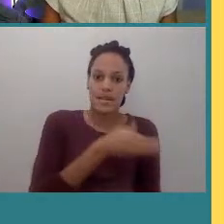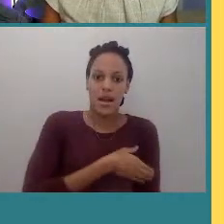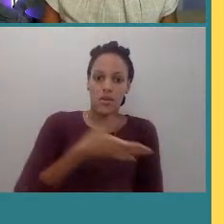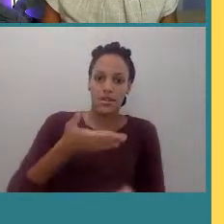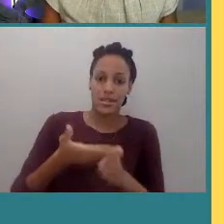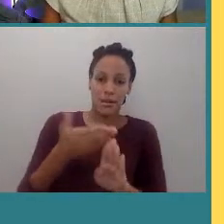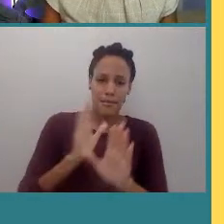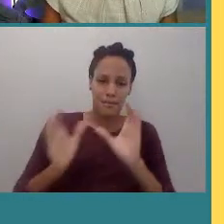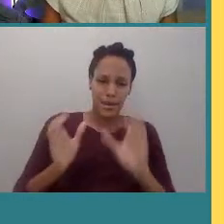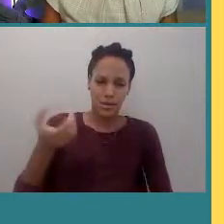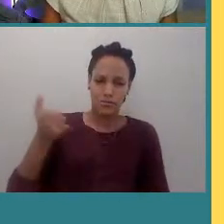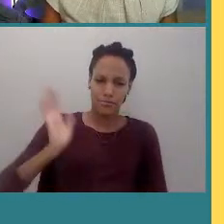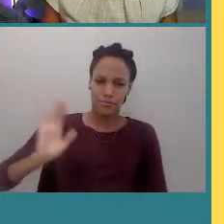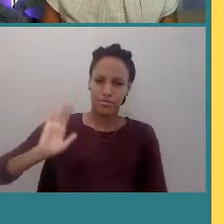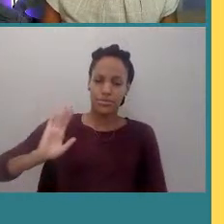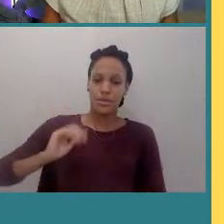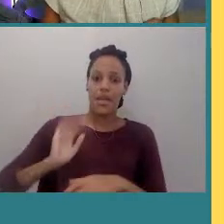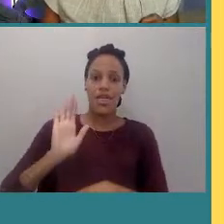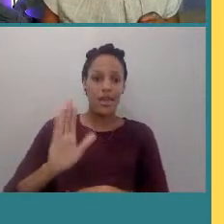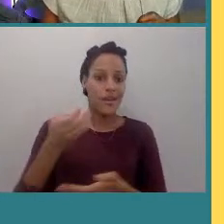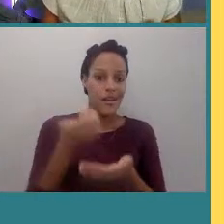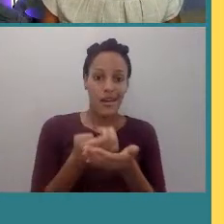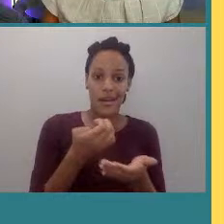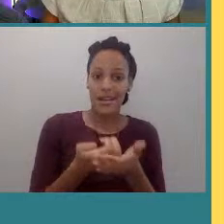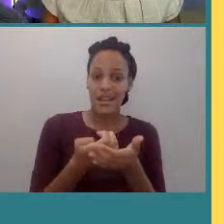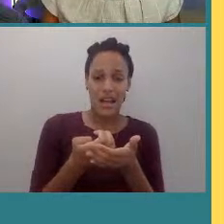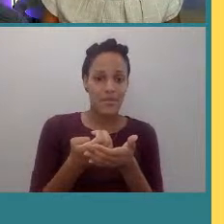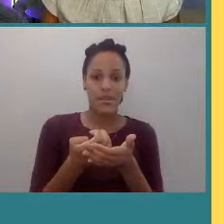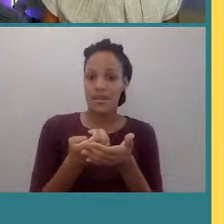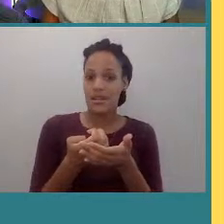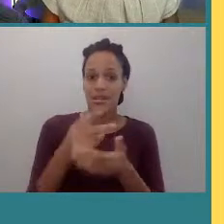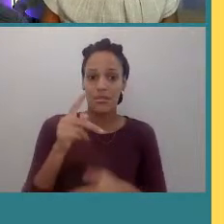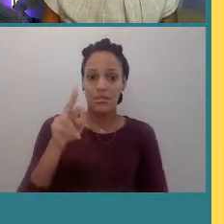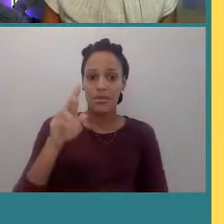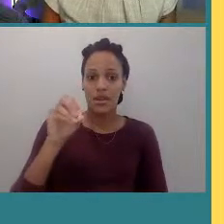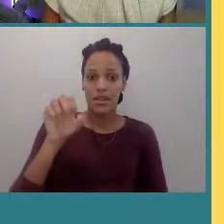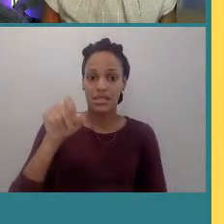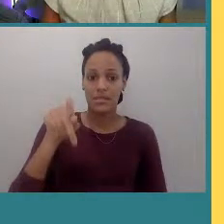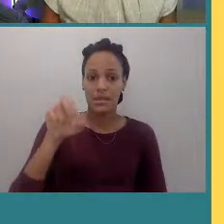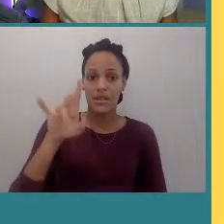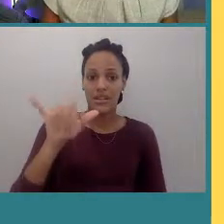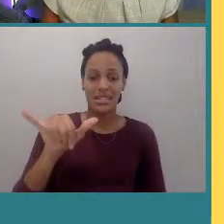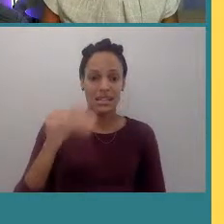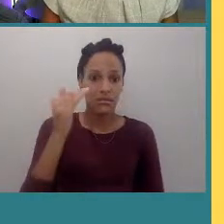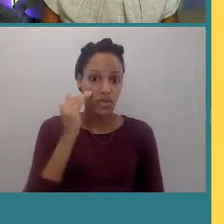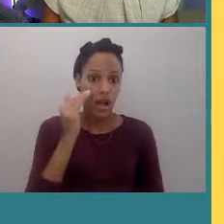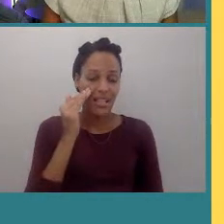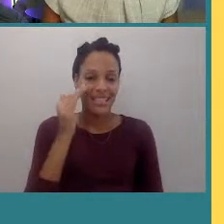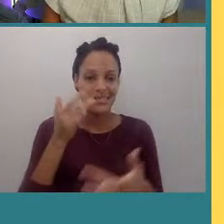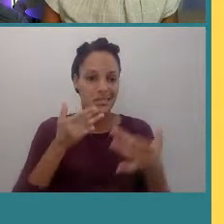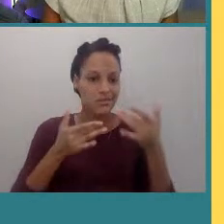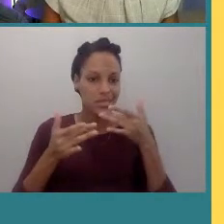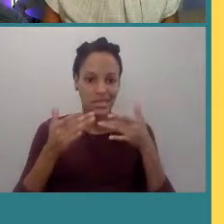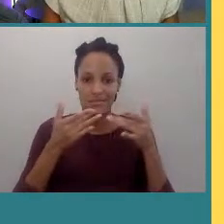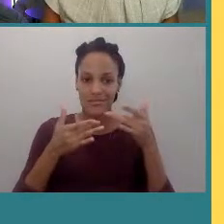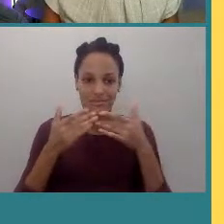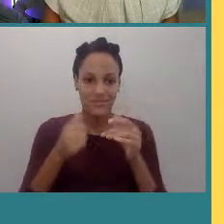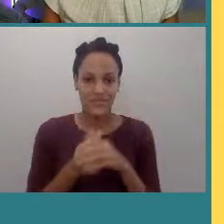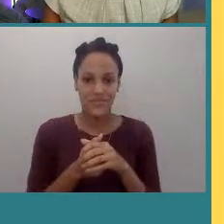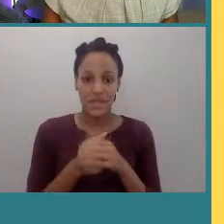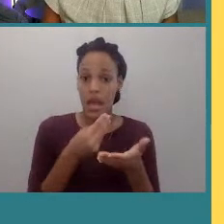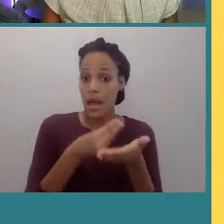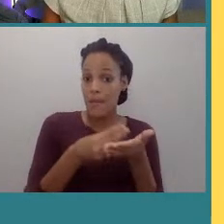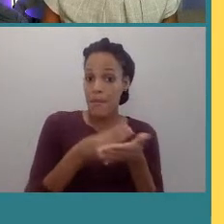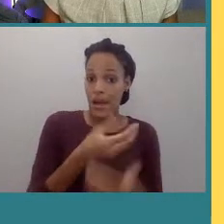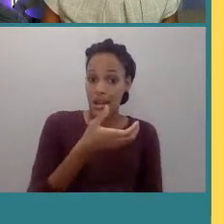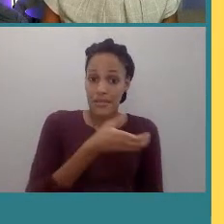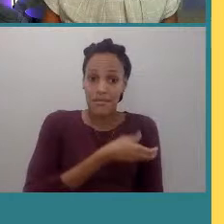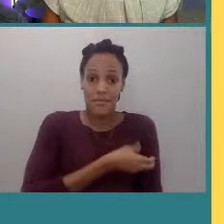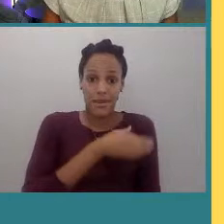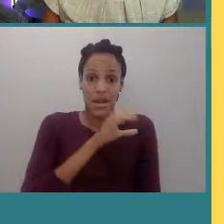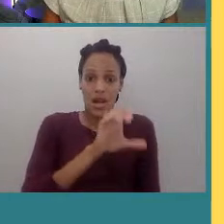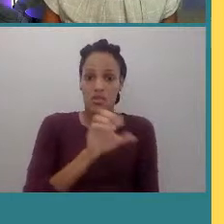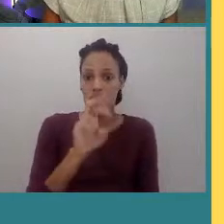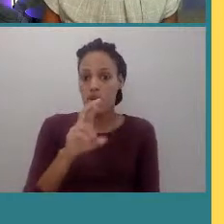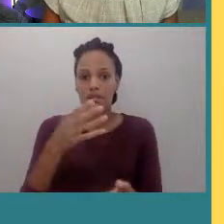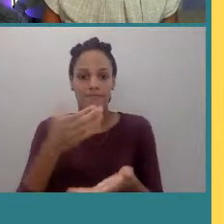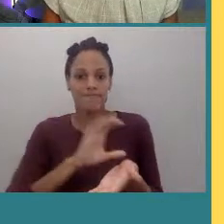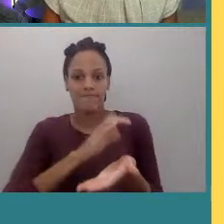economic prosperity is still limited. Buying power, or the amount of income someone has